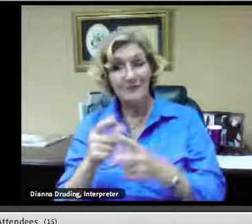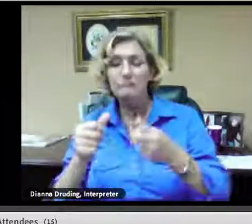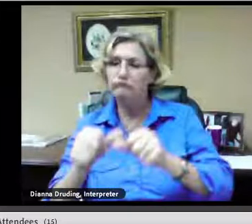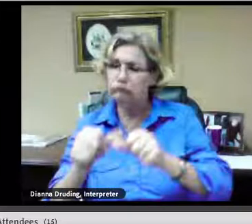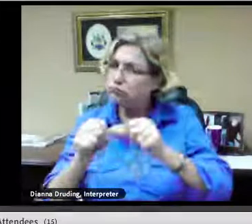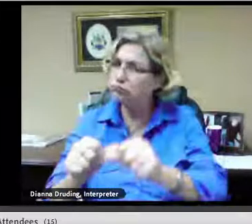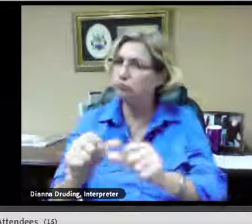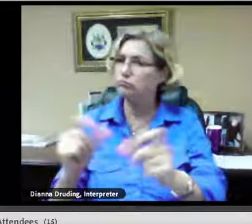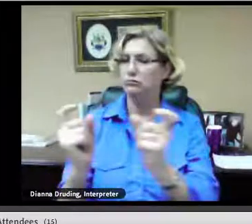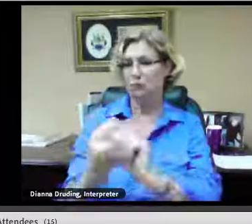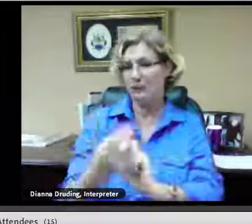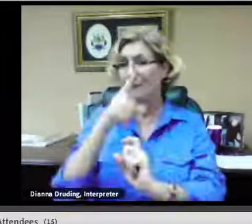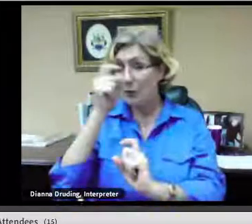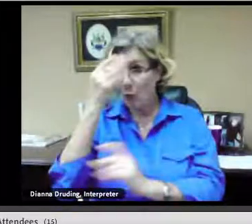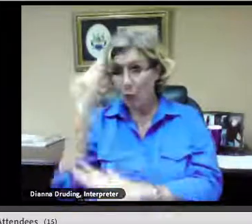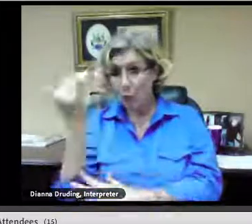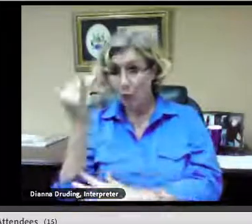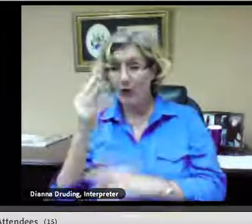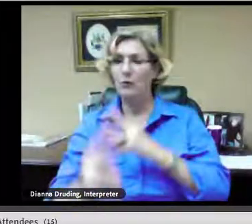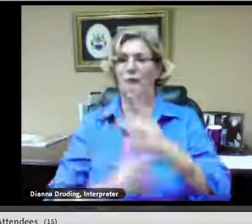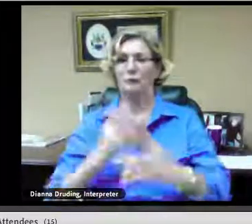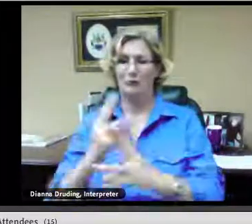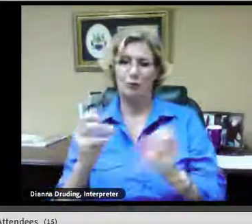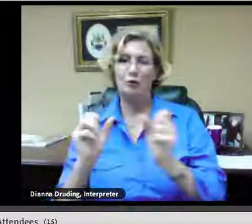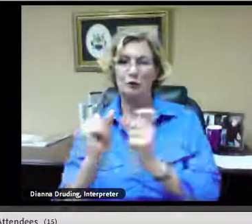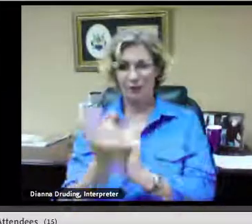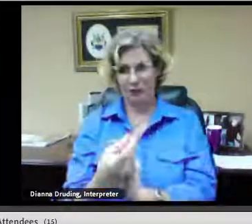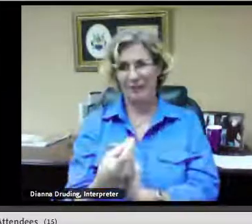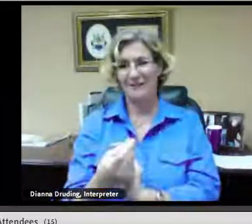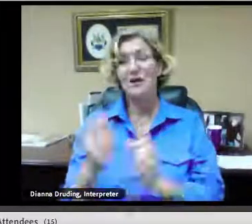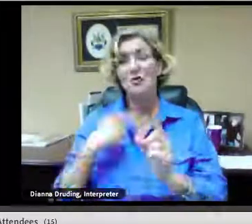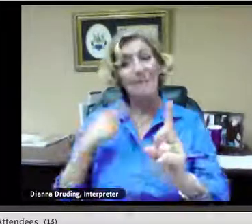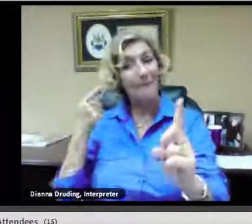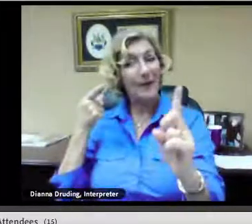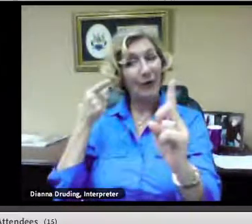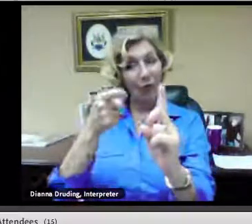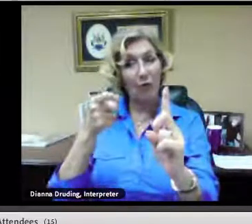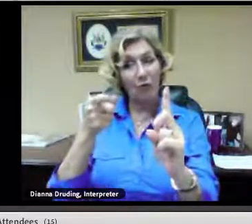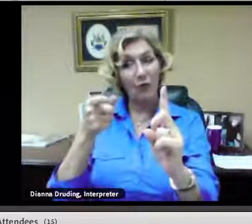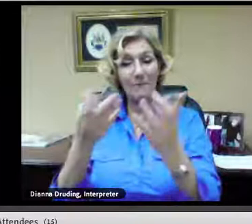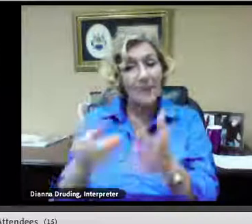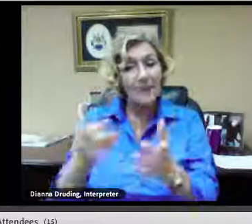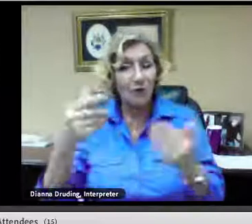So my goal is that, by the end, you'll have more questions than answers, and so the seeds that I want to plant